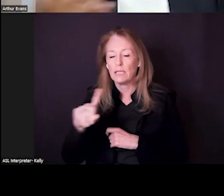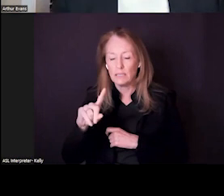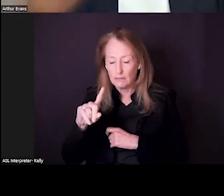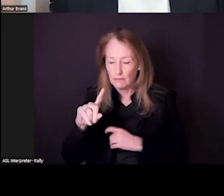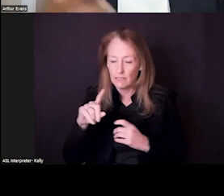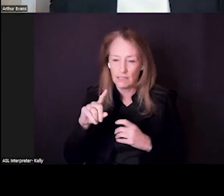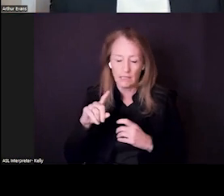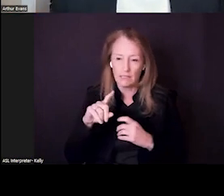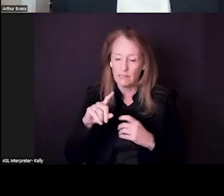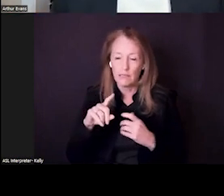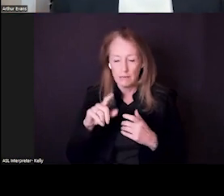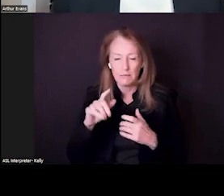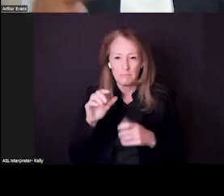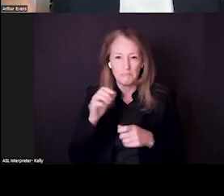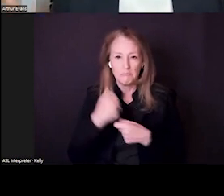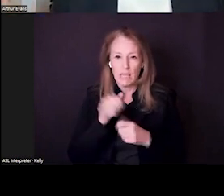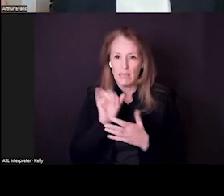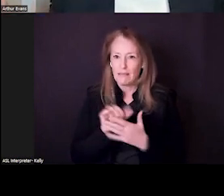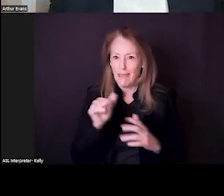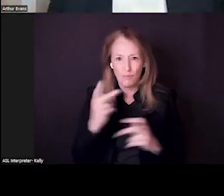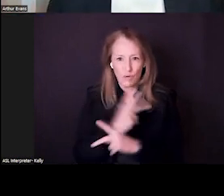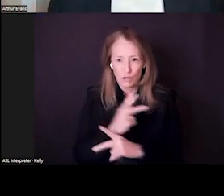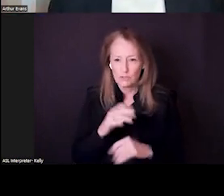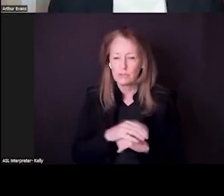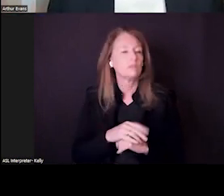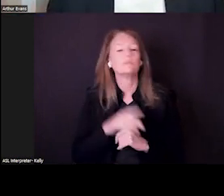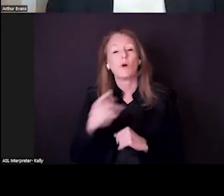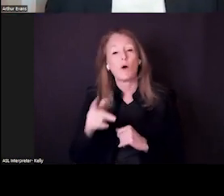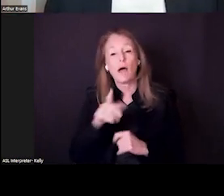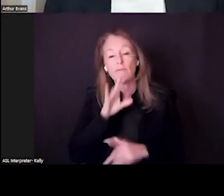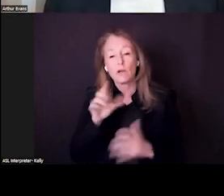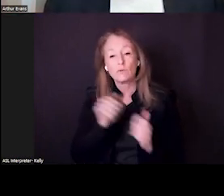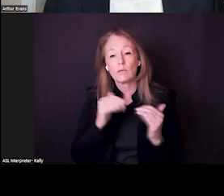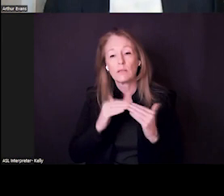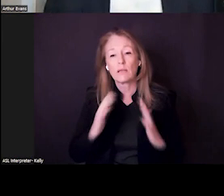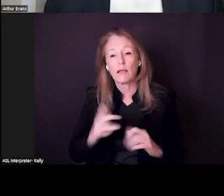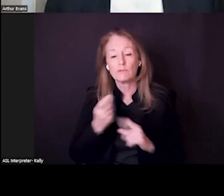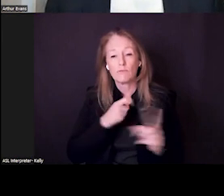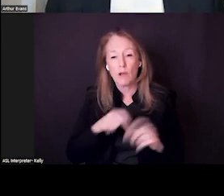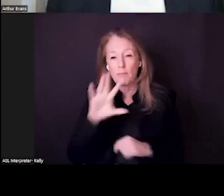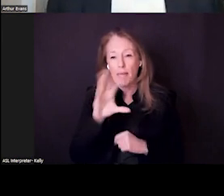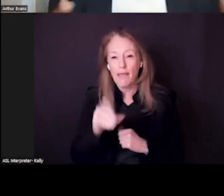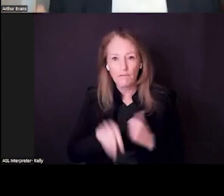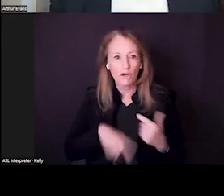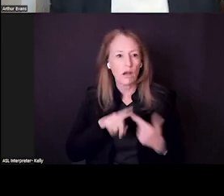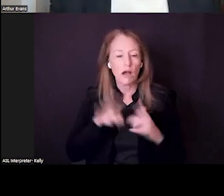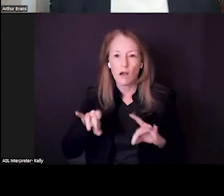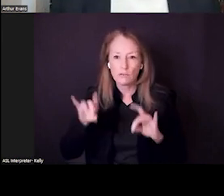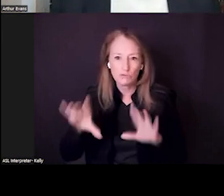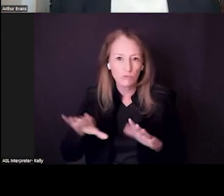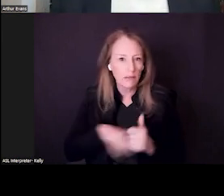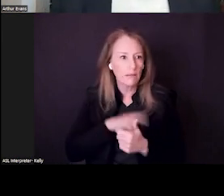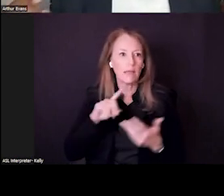THE WORLD LIKE EUROPE AND ASIA, THEY ALL SAY THE SAME THING.